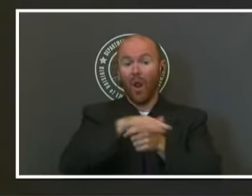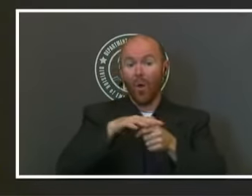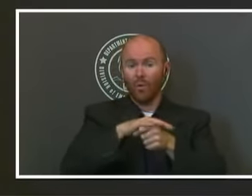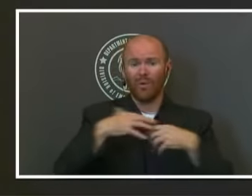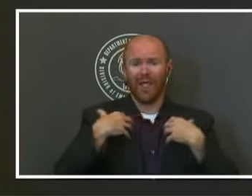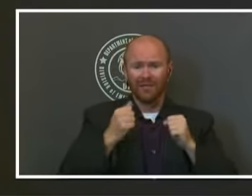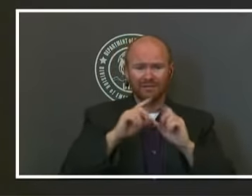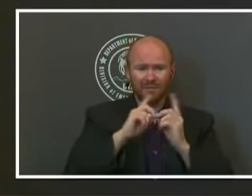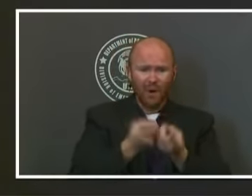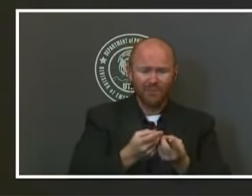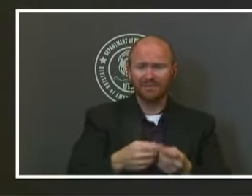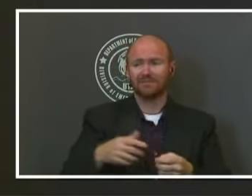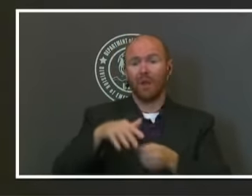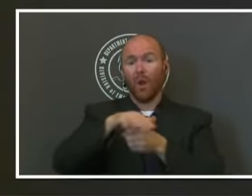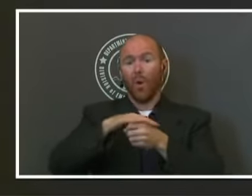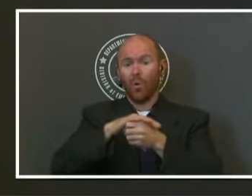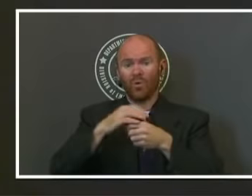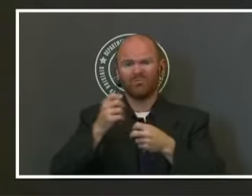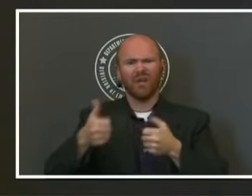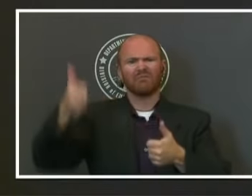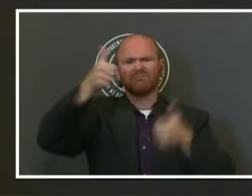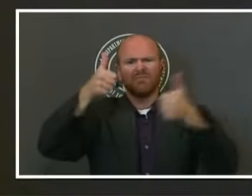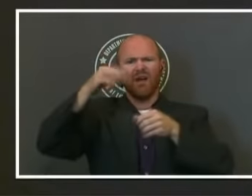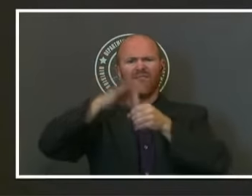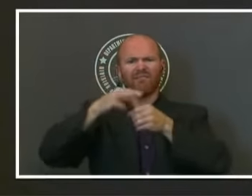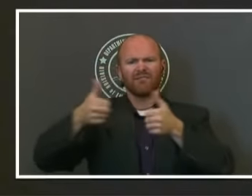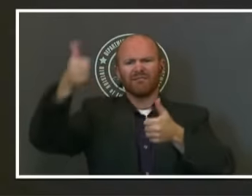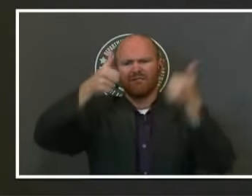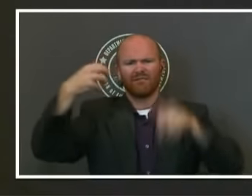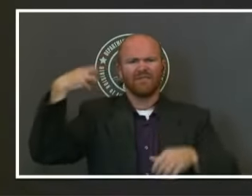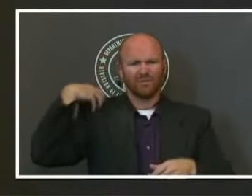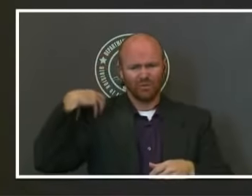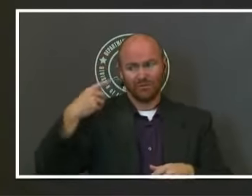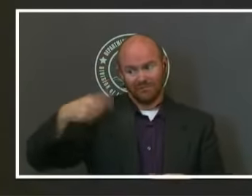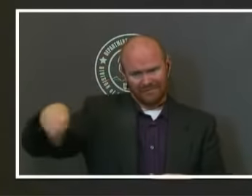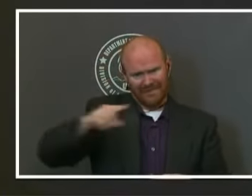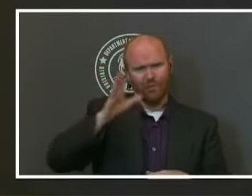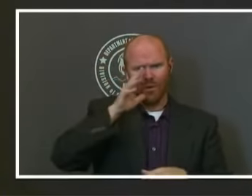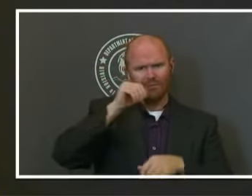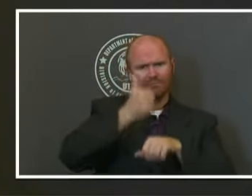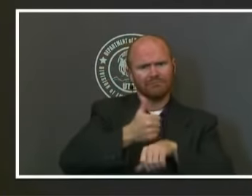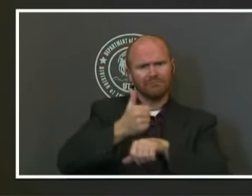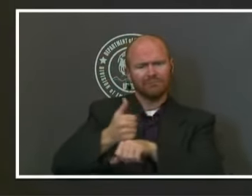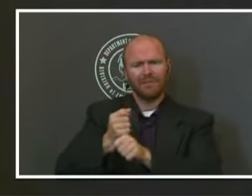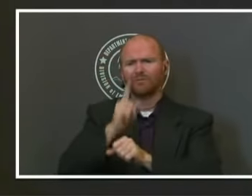held responsible for making sure that reason Forsman in place and